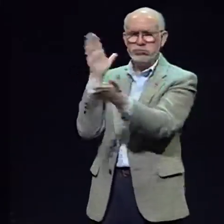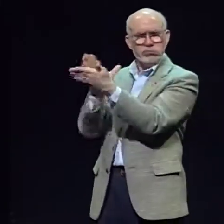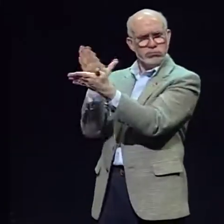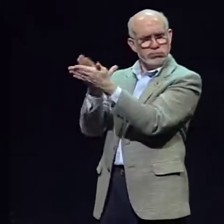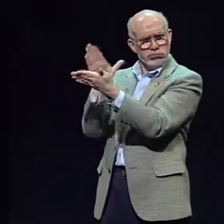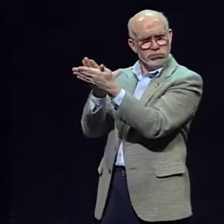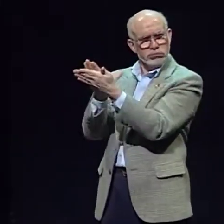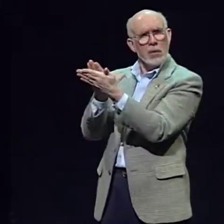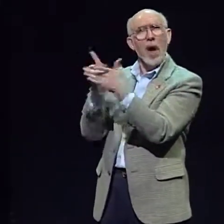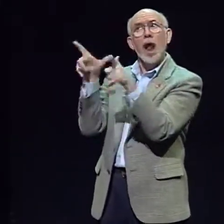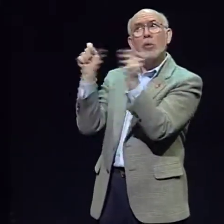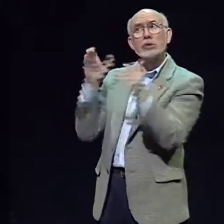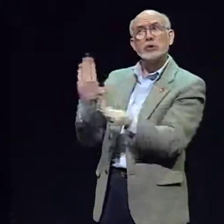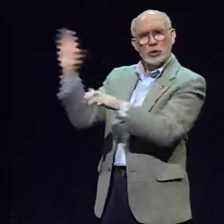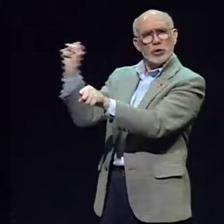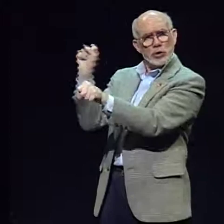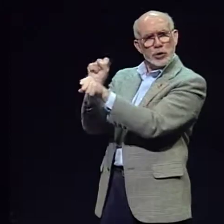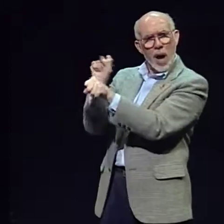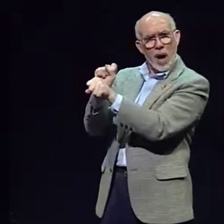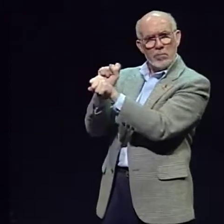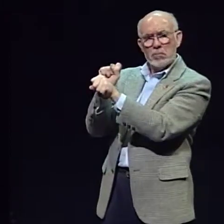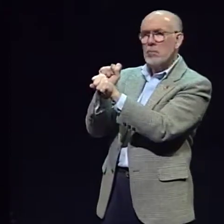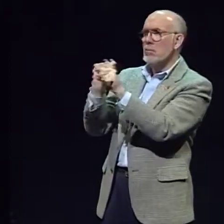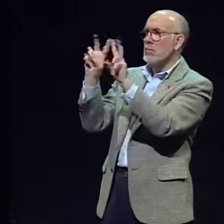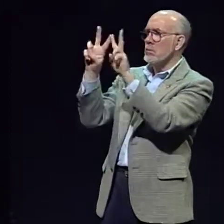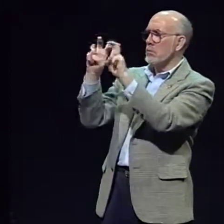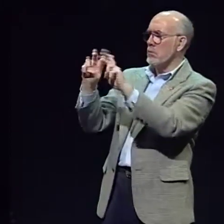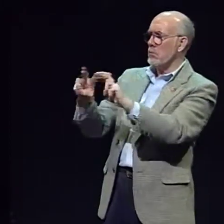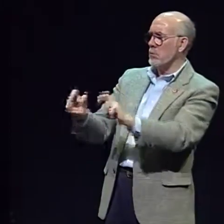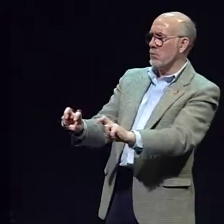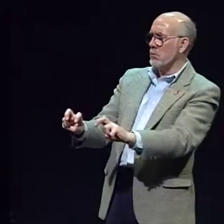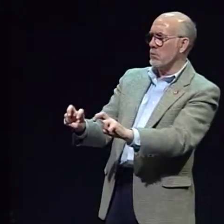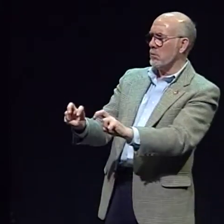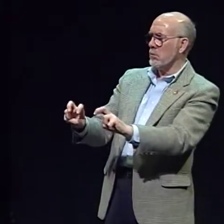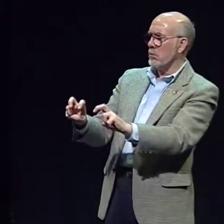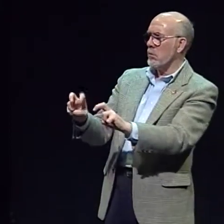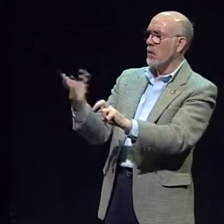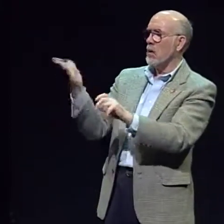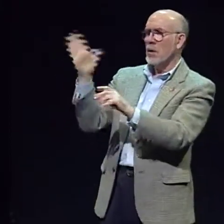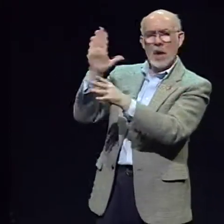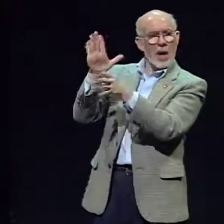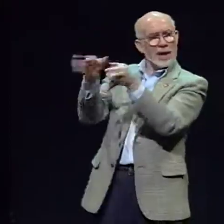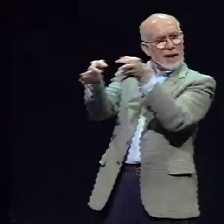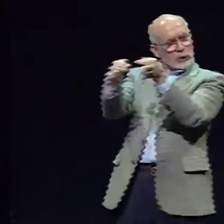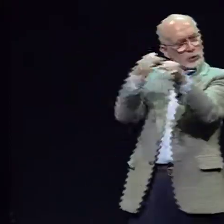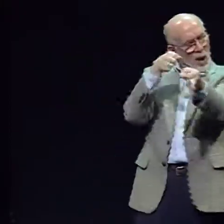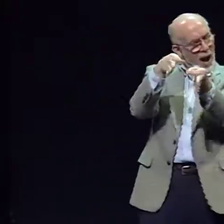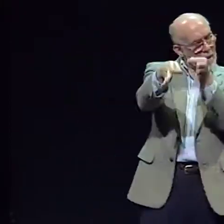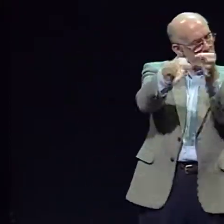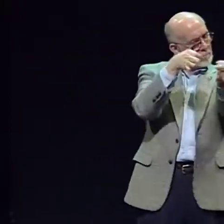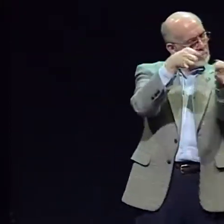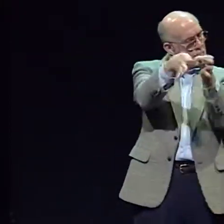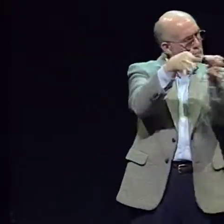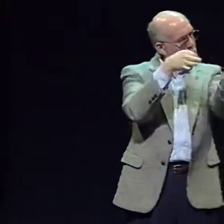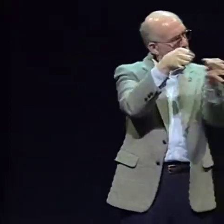AND HIS WORK IN LOOKING AT LINGUISTICS. HE IS A LINGUIST. AND SO THAT'S HOW HE SEES THE WORLD.